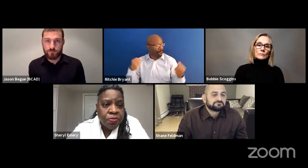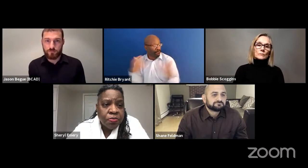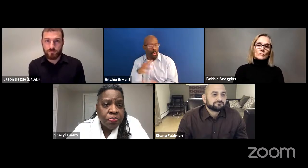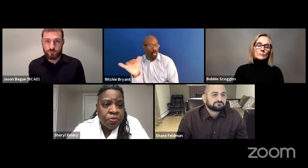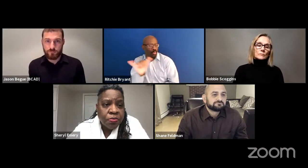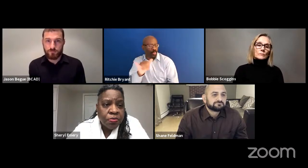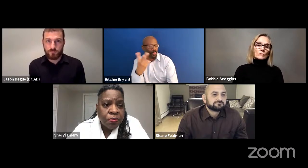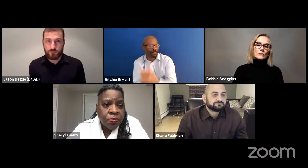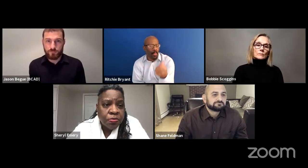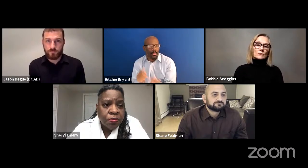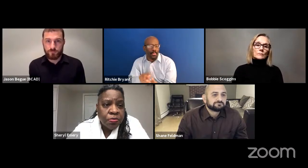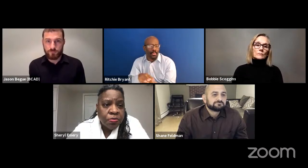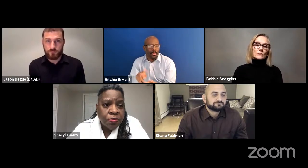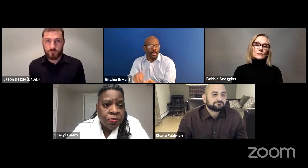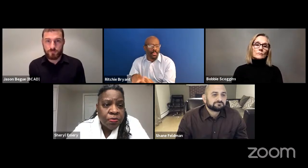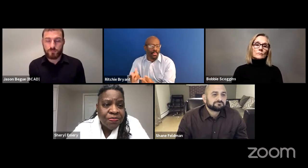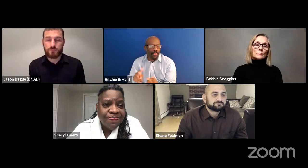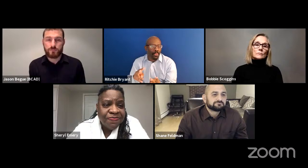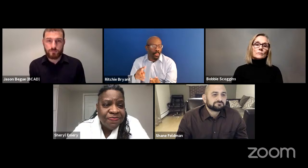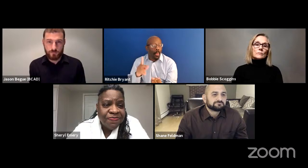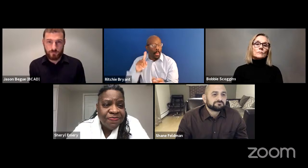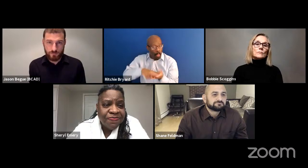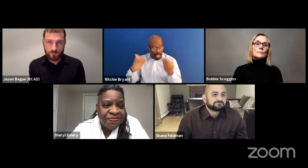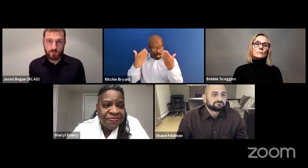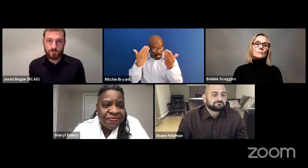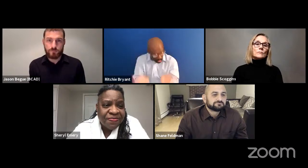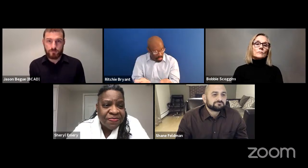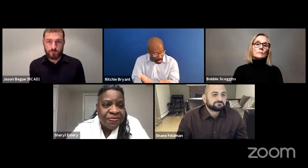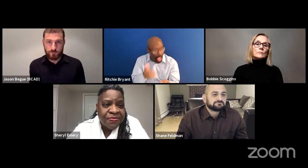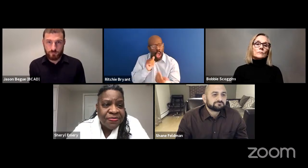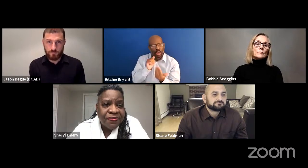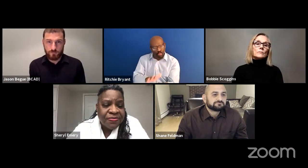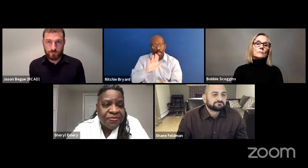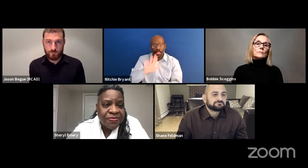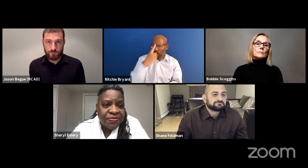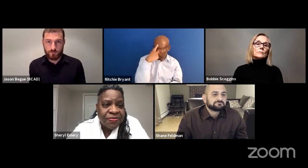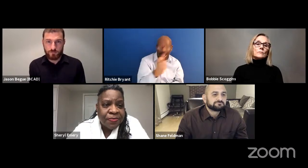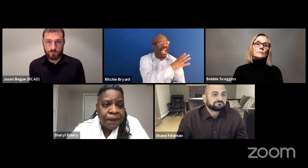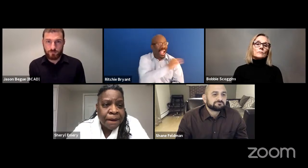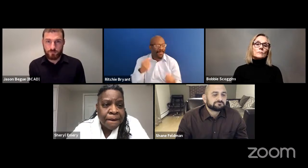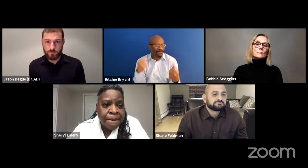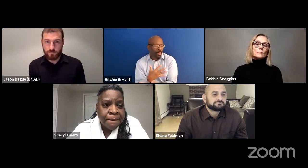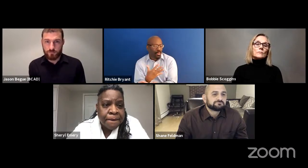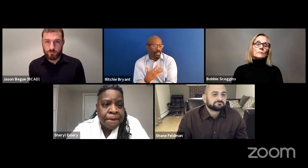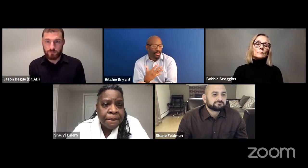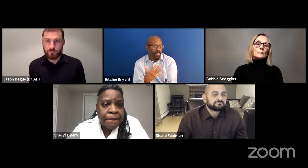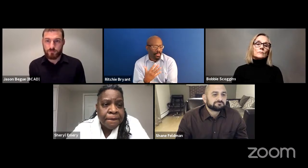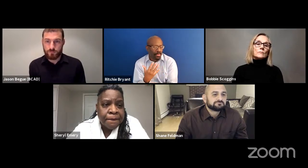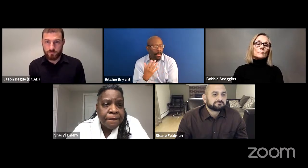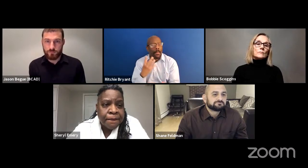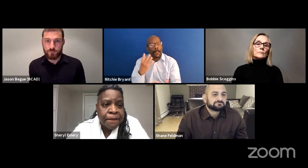So you want to consider their fear, their dreams and thoughts and feelings as well.